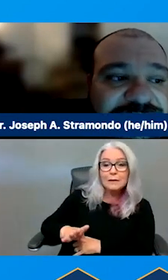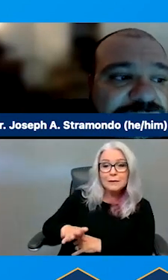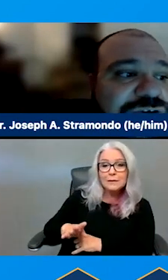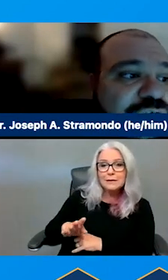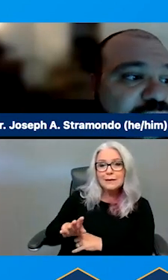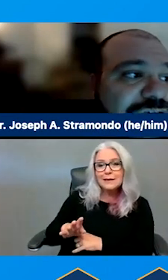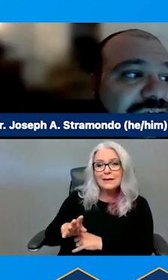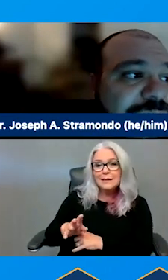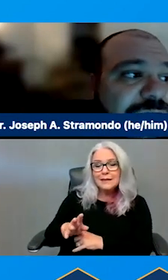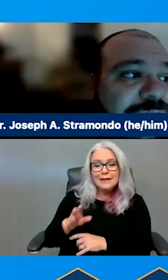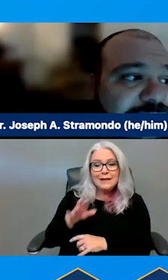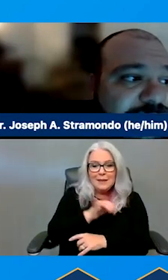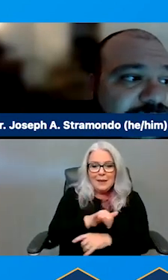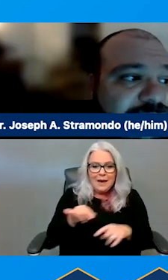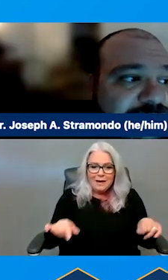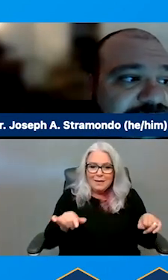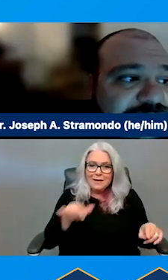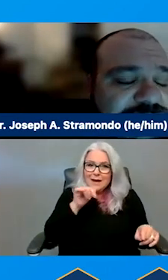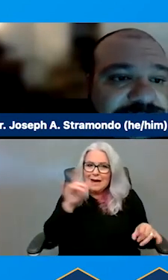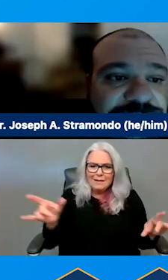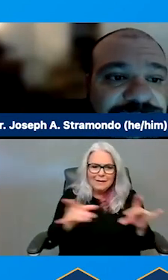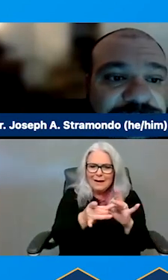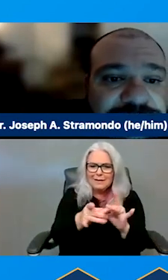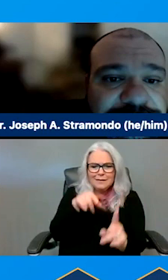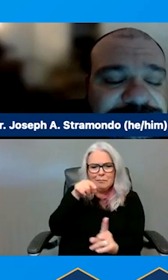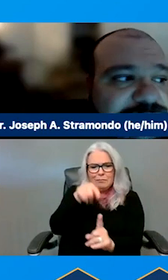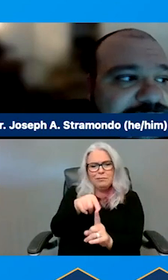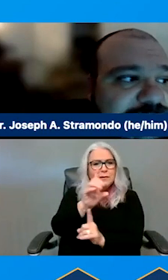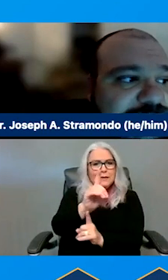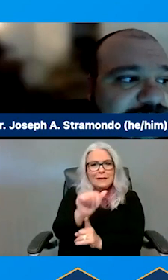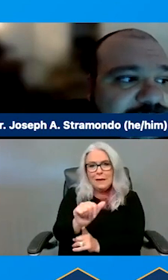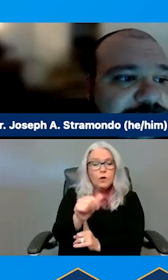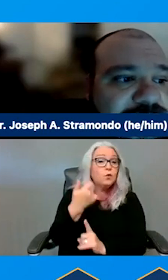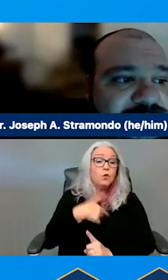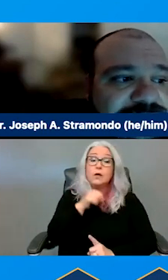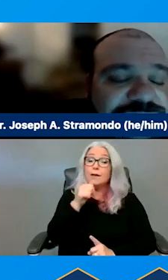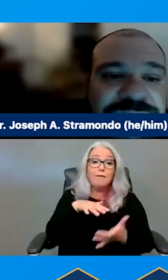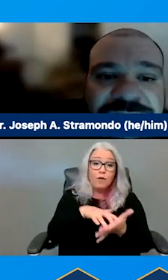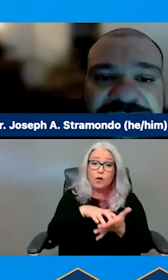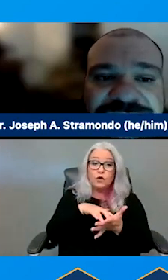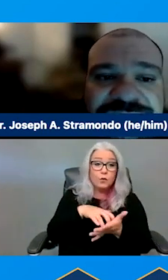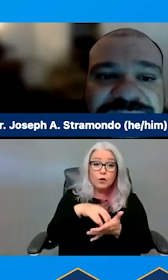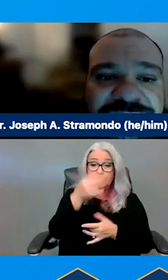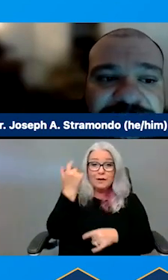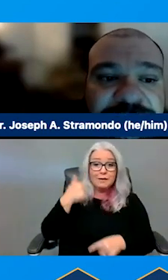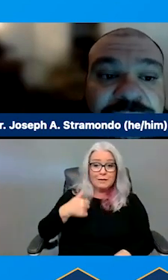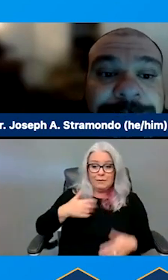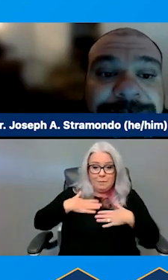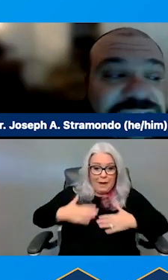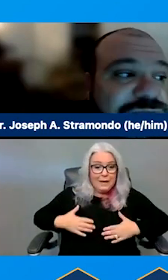inherent to a disabled person. We are not sort of vulnerable because of the bodies or the minds that we have but we're